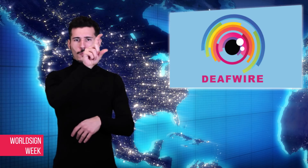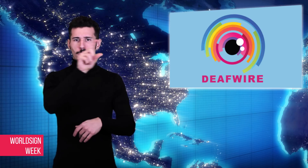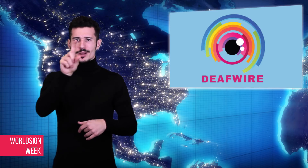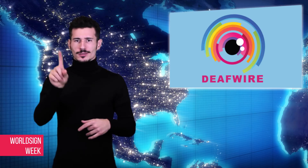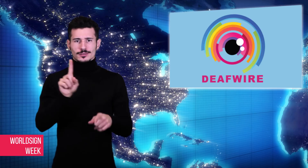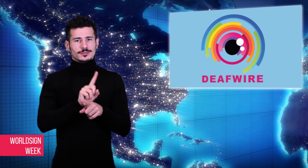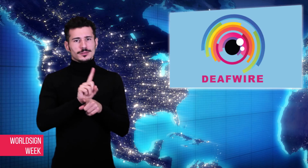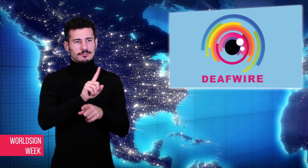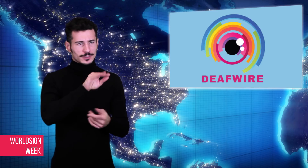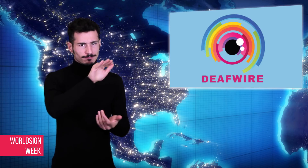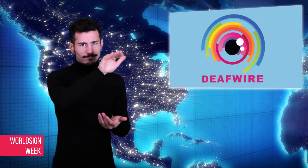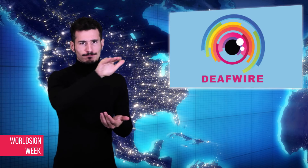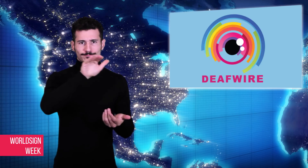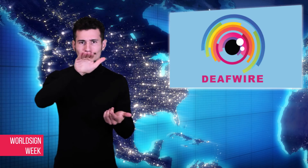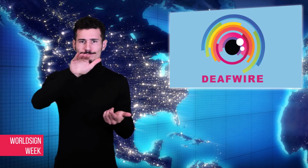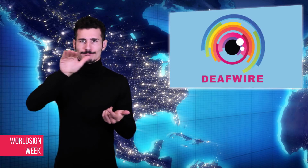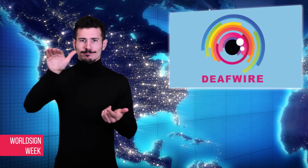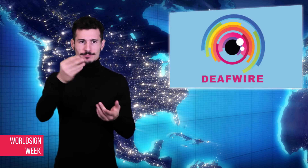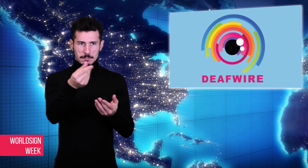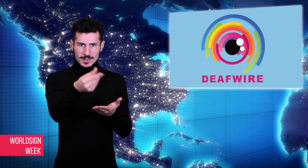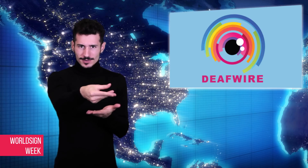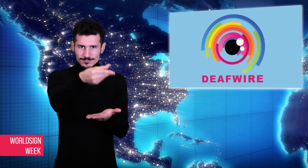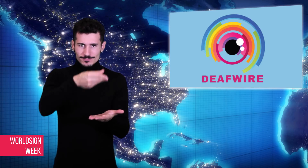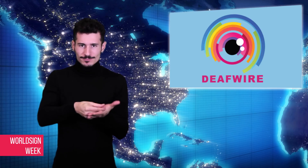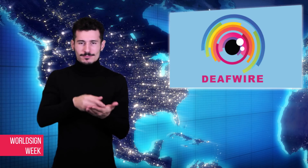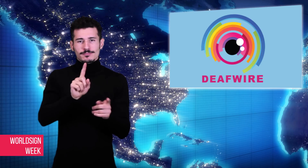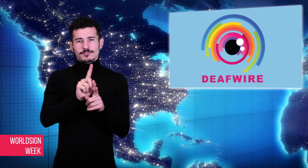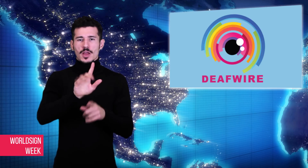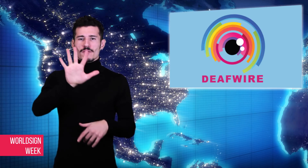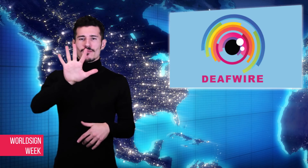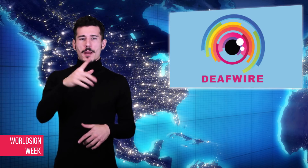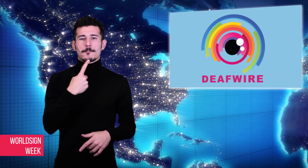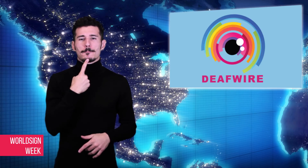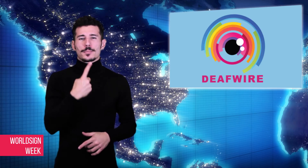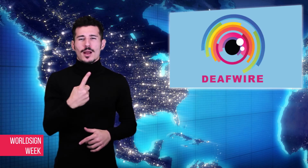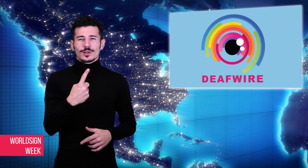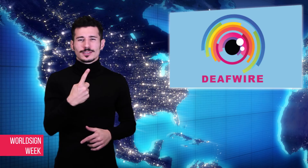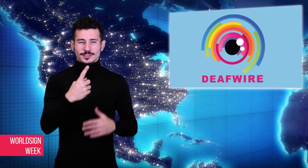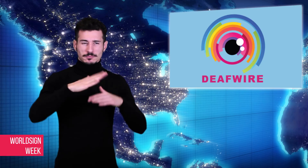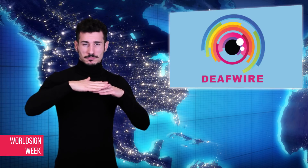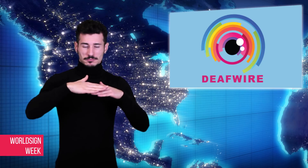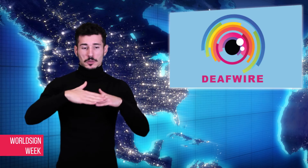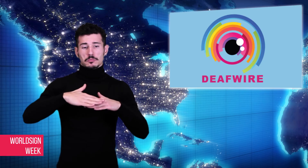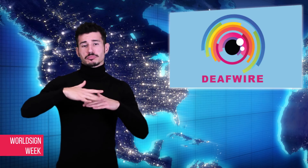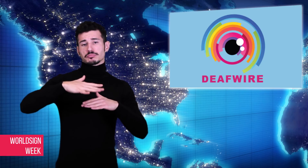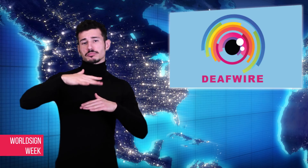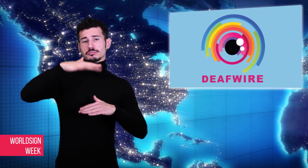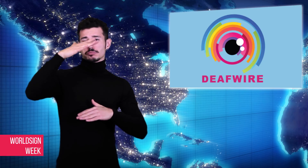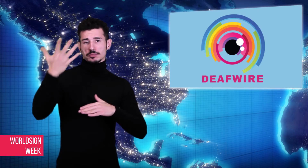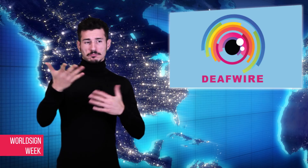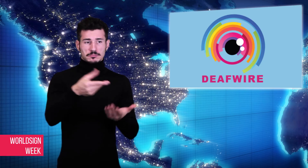National Deaf Children’s Society. Many businesses refused to give him any